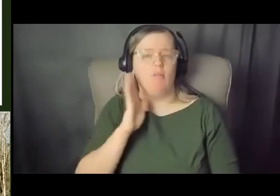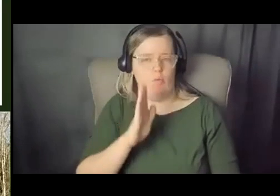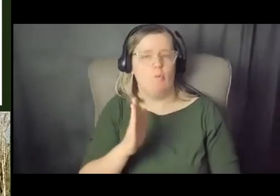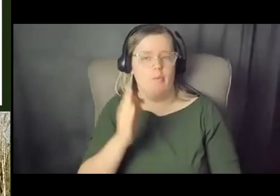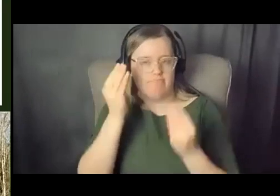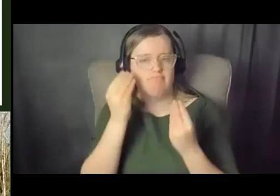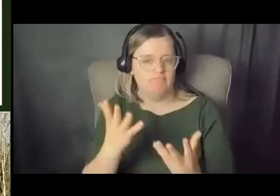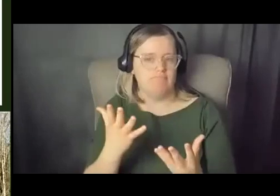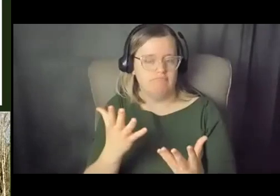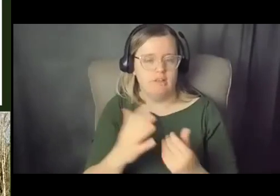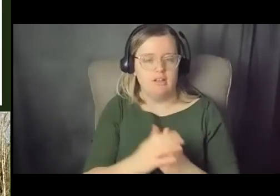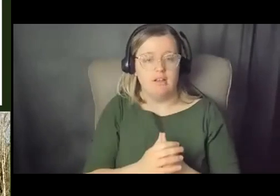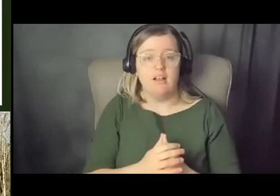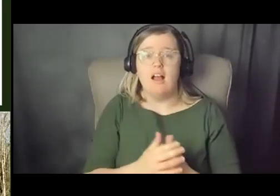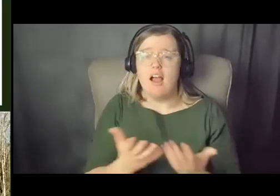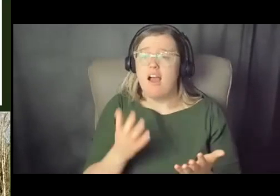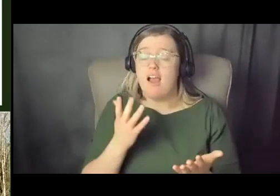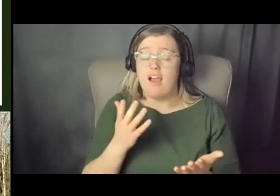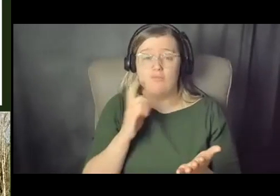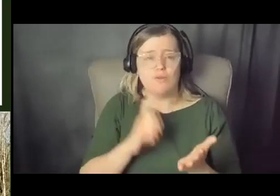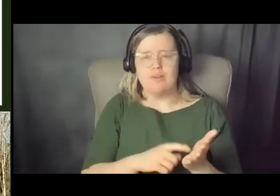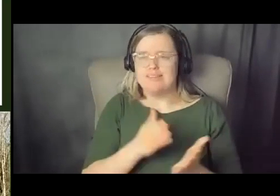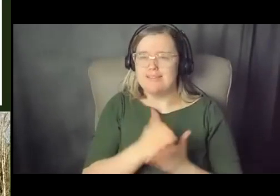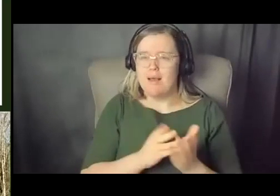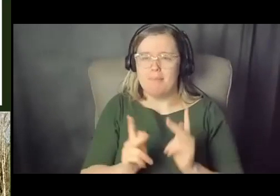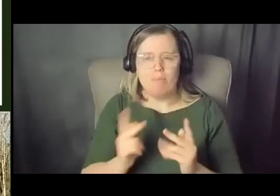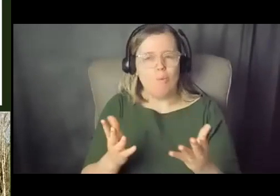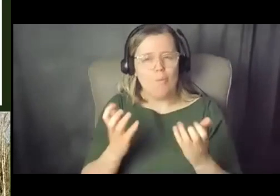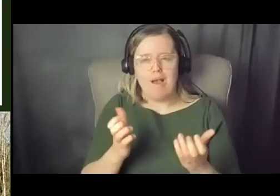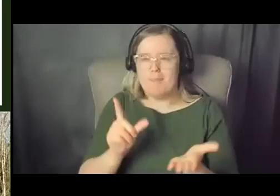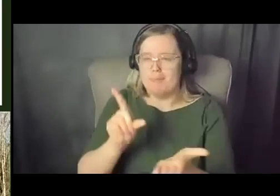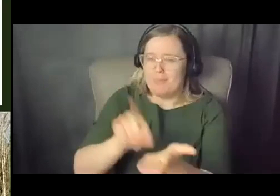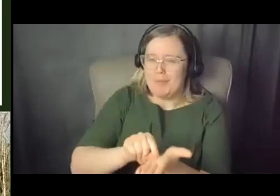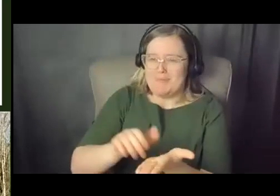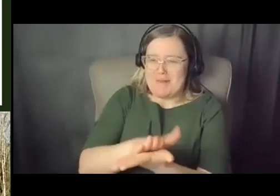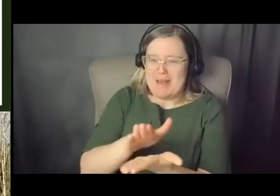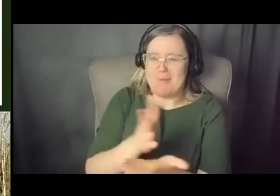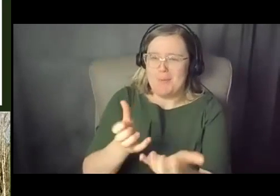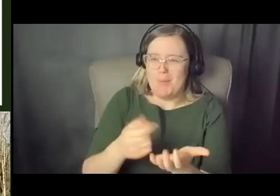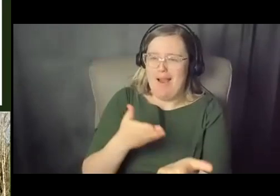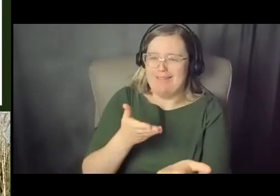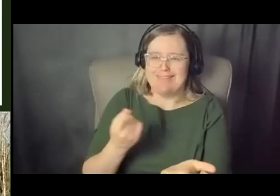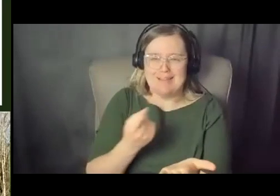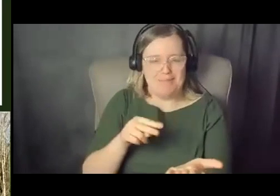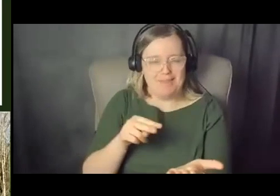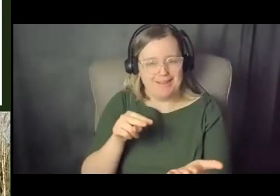the information you need. We recognize people just want to get hard copies in the mail. Call me up, we'll get things in the mail for you, we want to